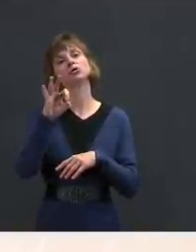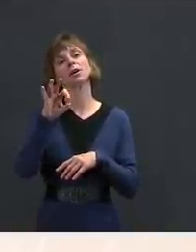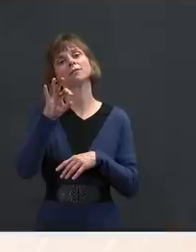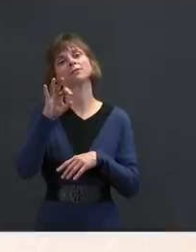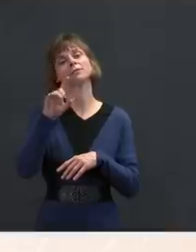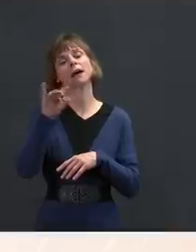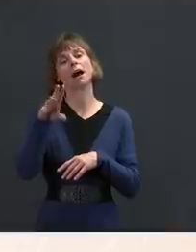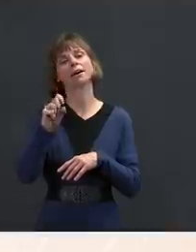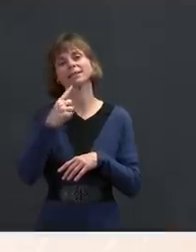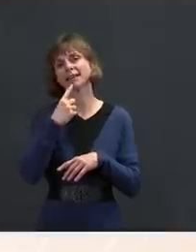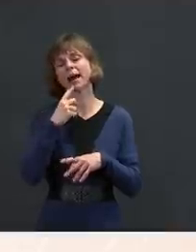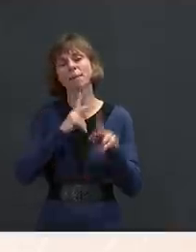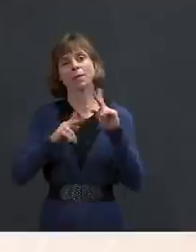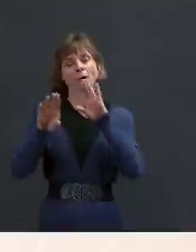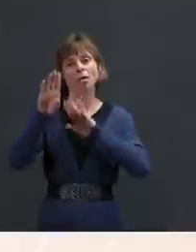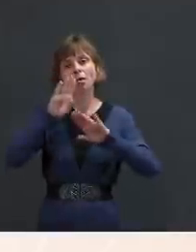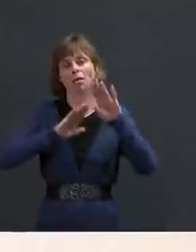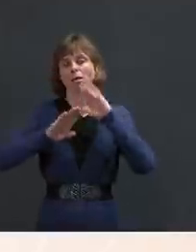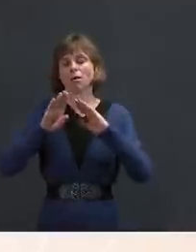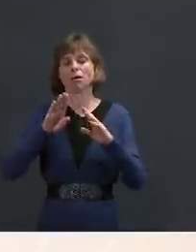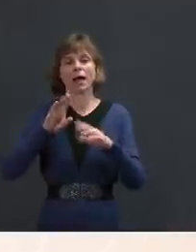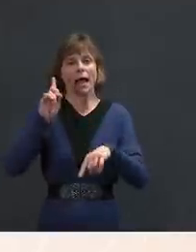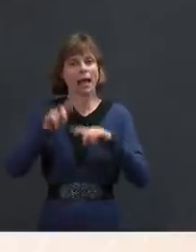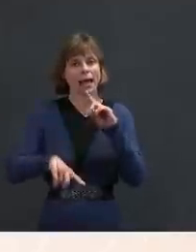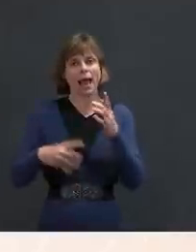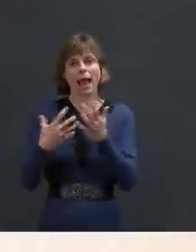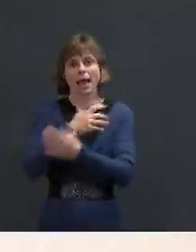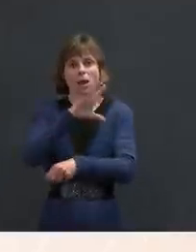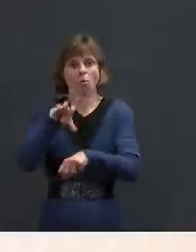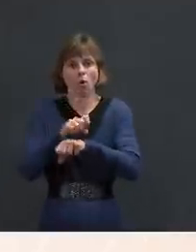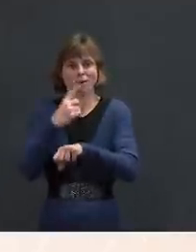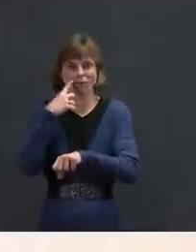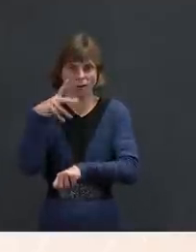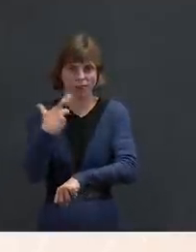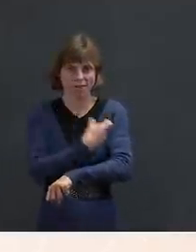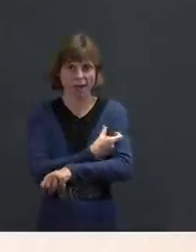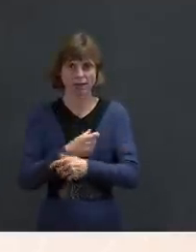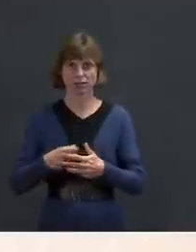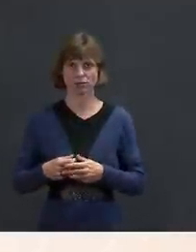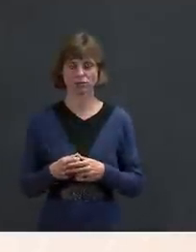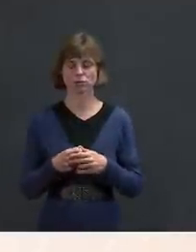and a lot of problems with the state portals. Is there any discussion at this point, given those problems,